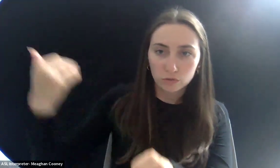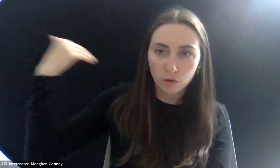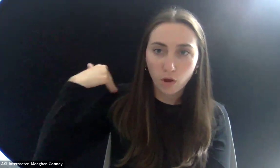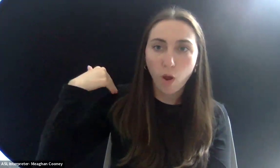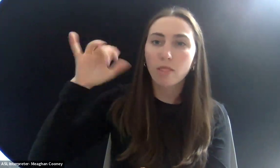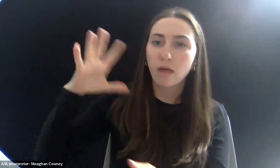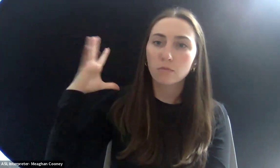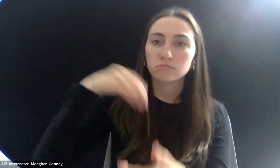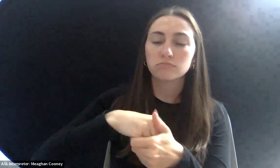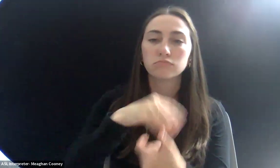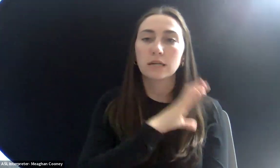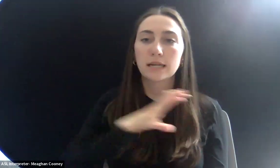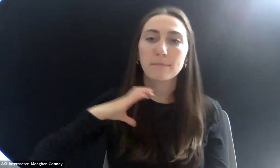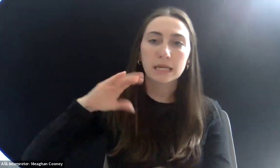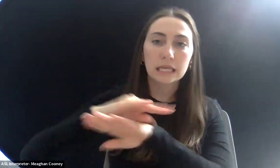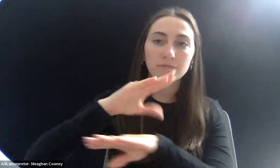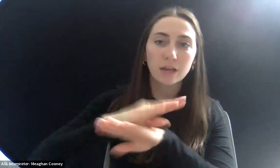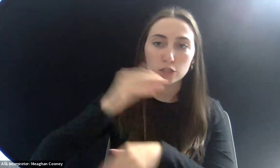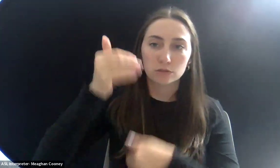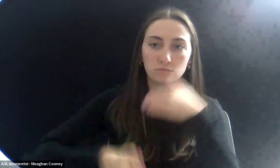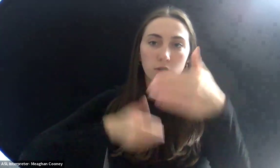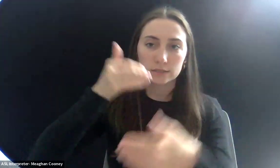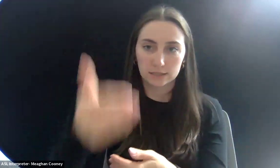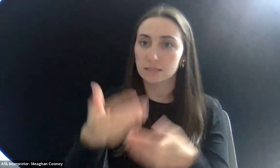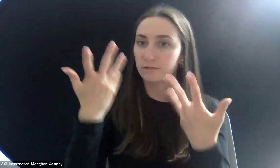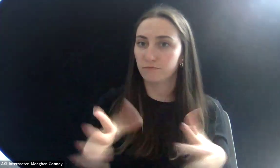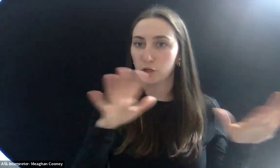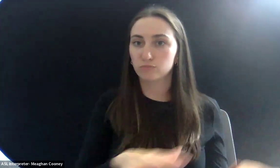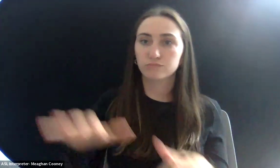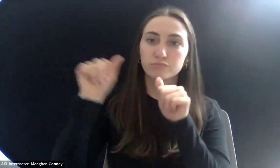committee meeting process that was conducted in 2022.